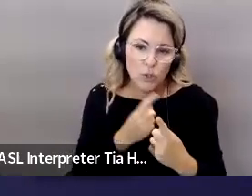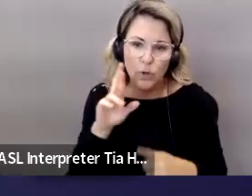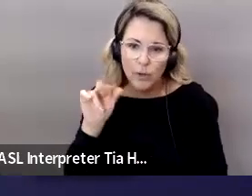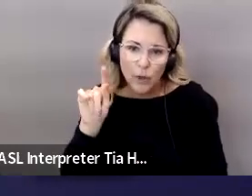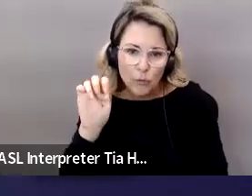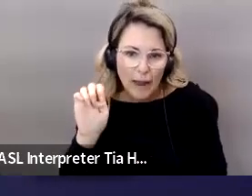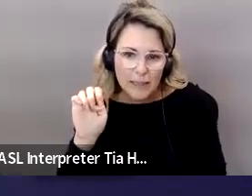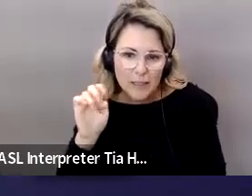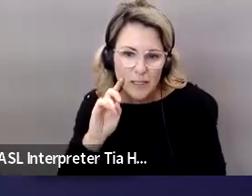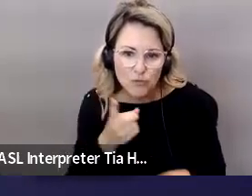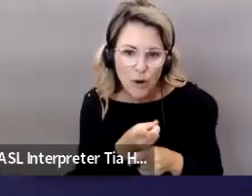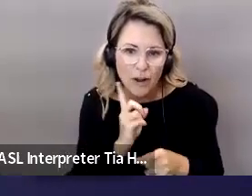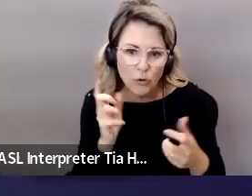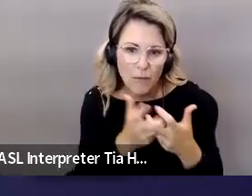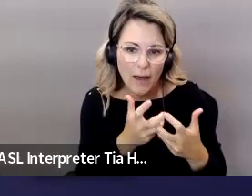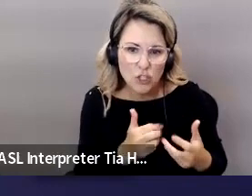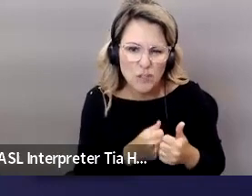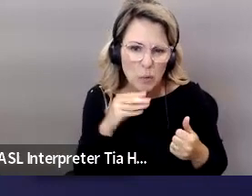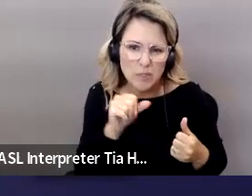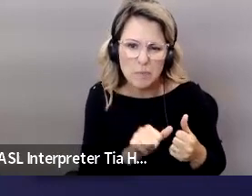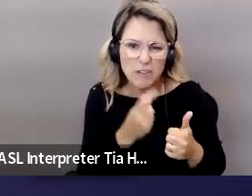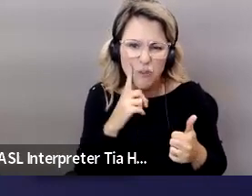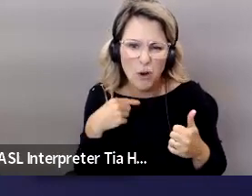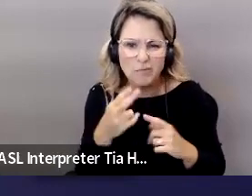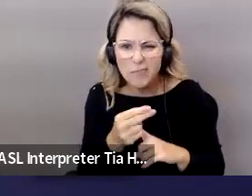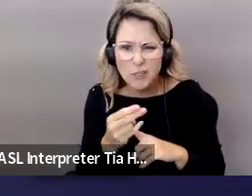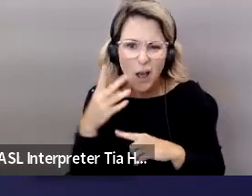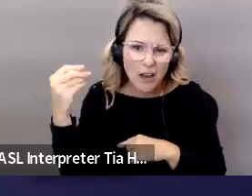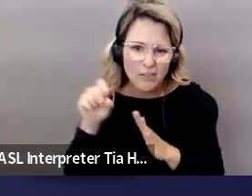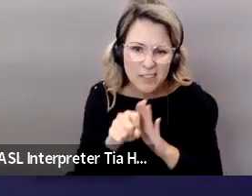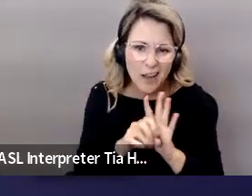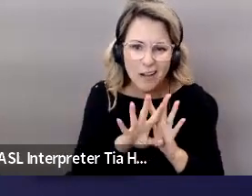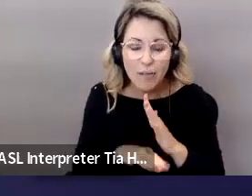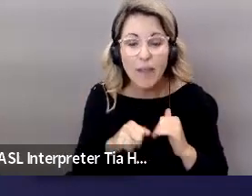those little details are things that can sometimes take a lot of time so you want to be prepared